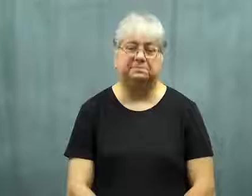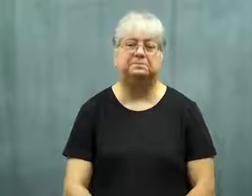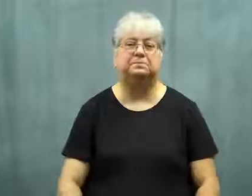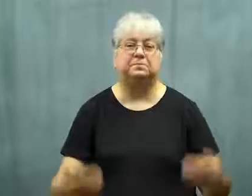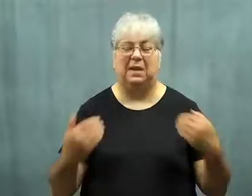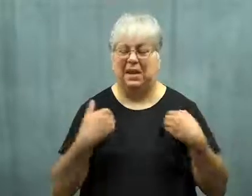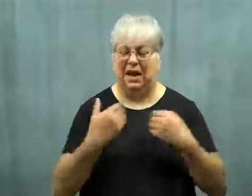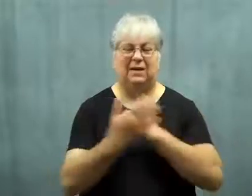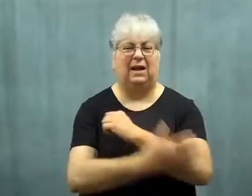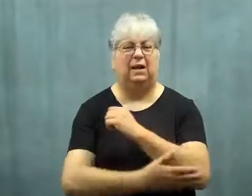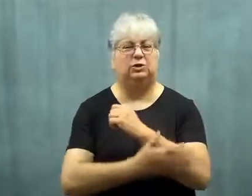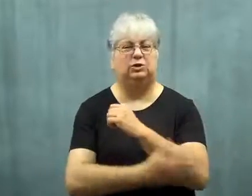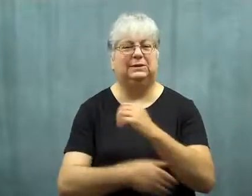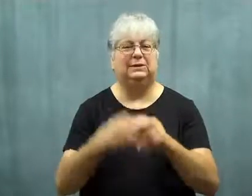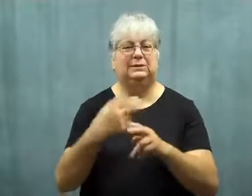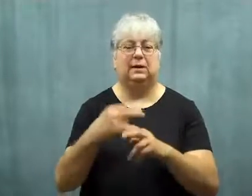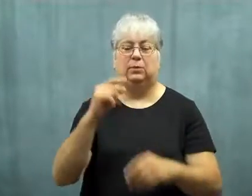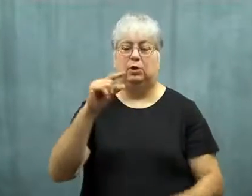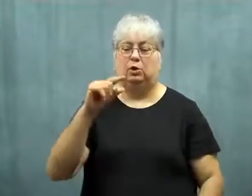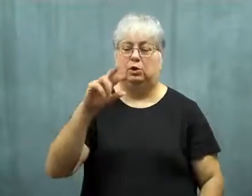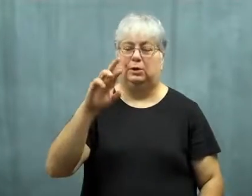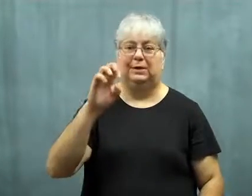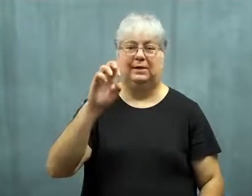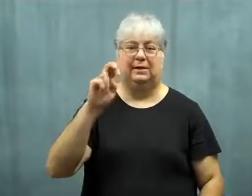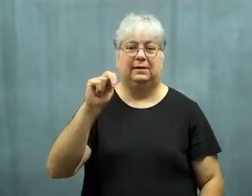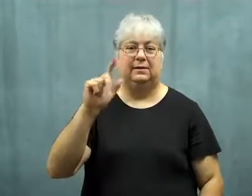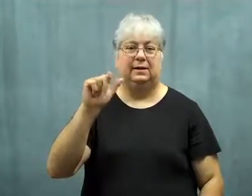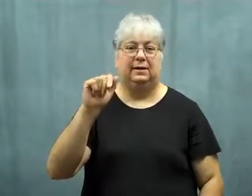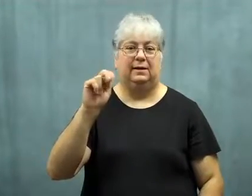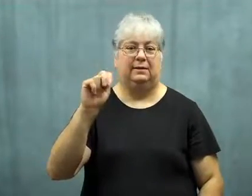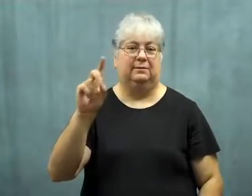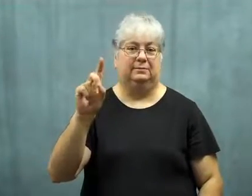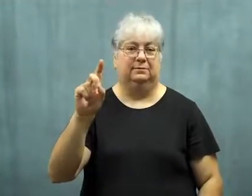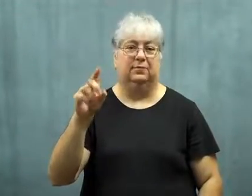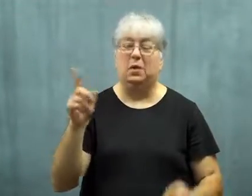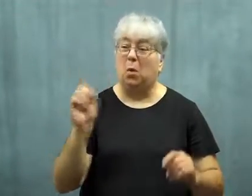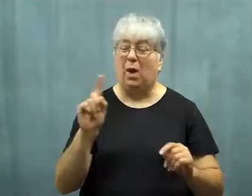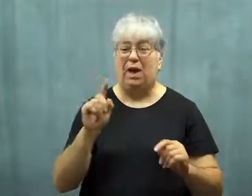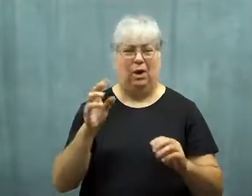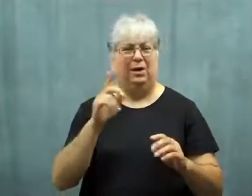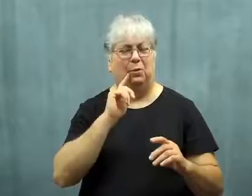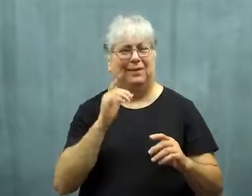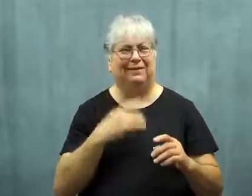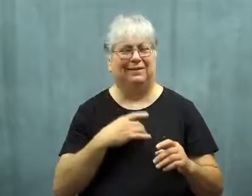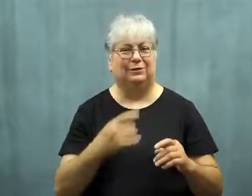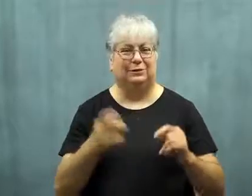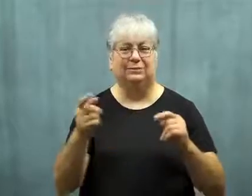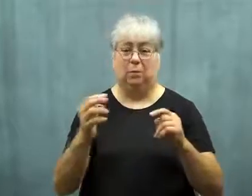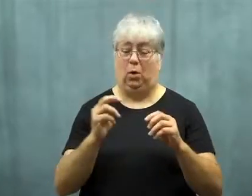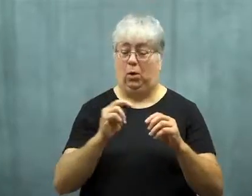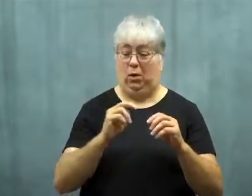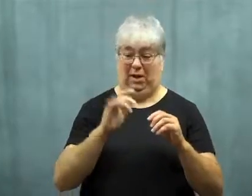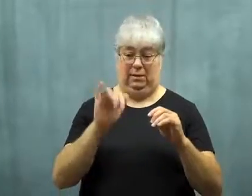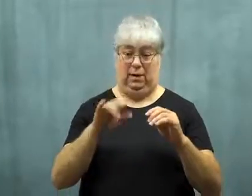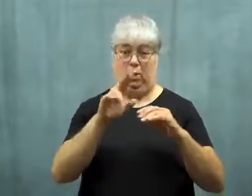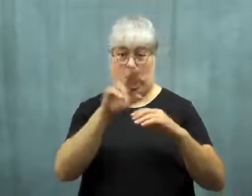There is a country named Greenland. The location is interesting.